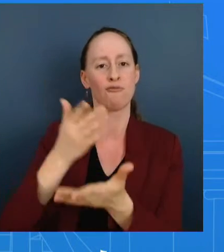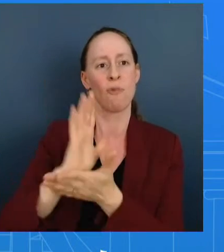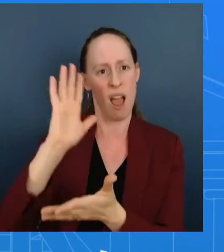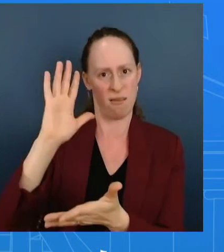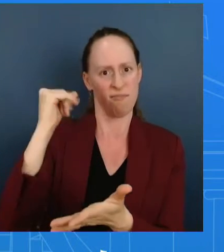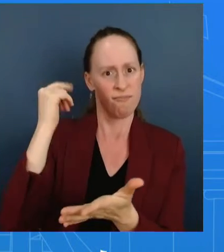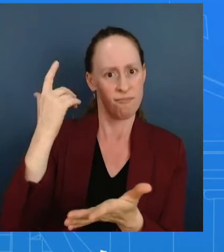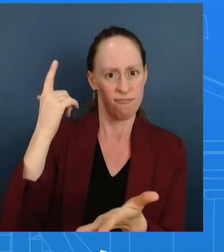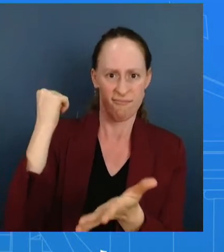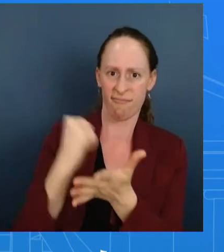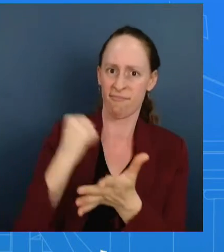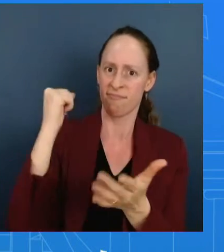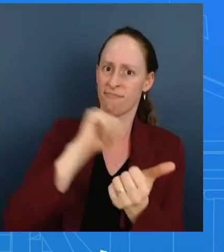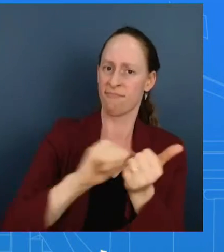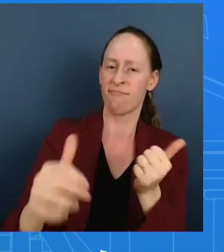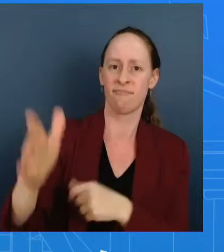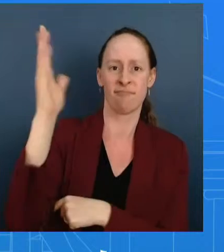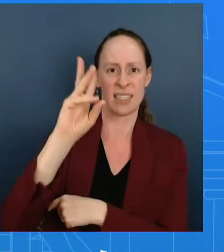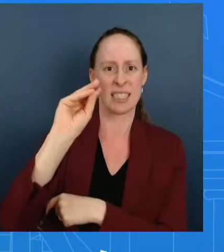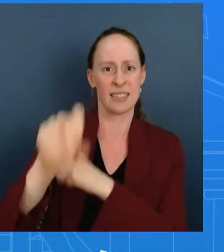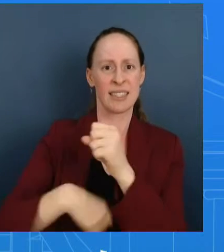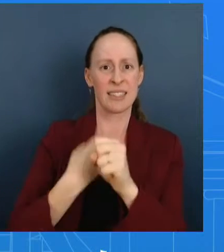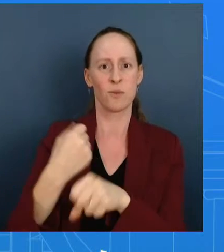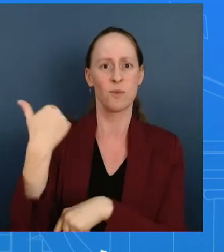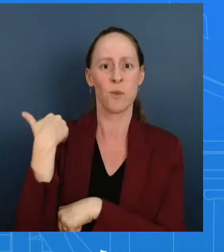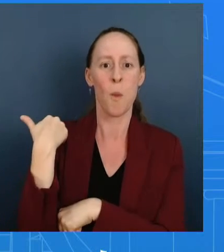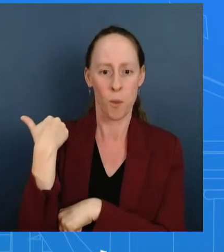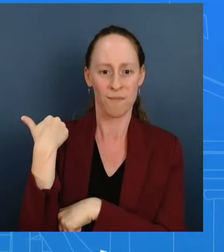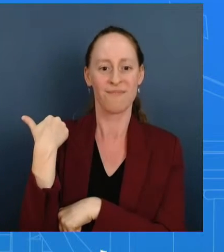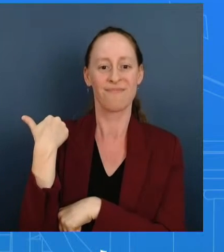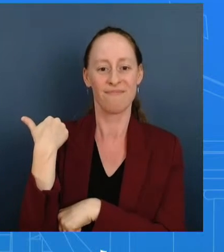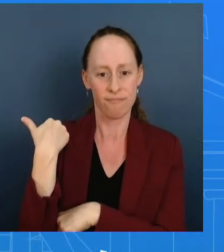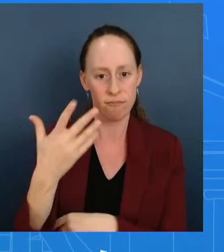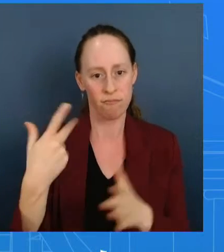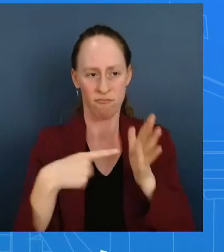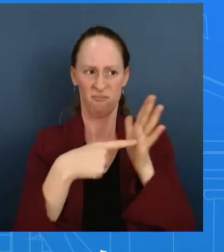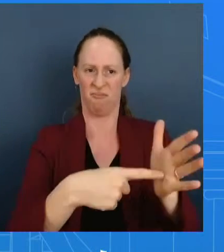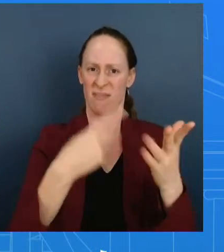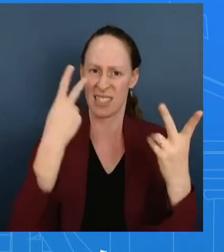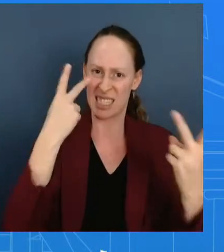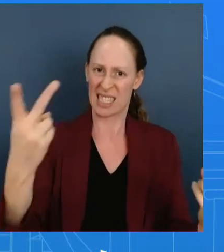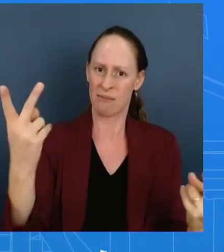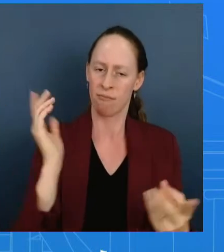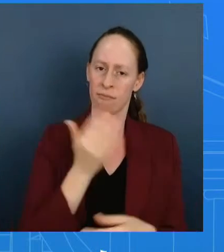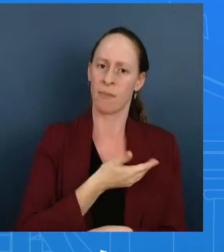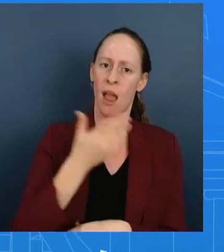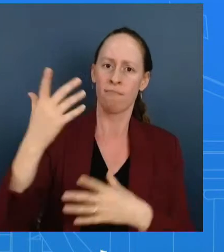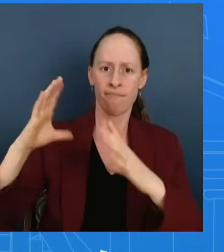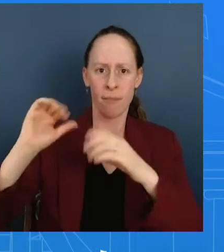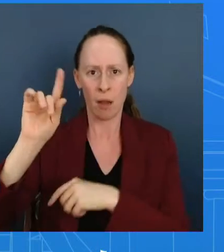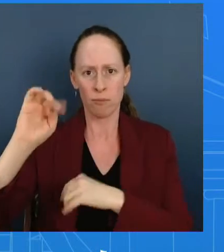advancing civil rights and his vision to bring America together. On July 16th, he will address